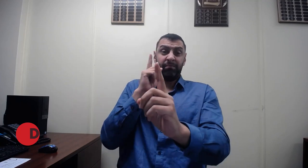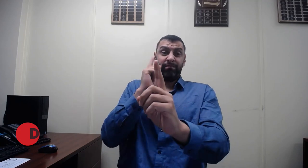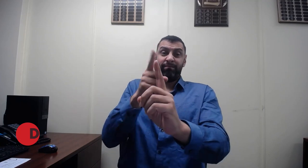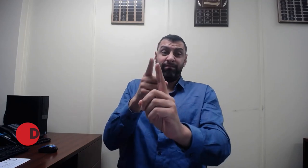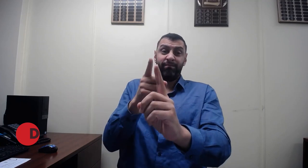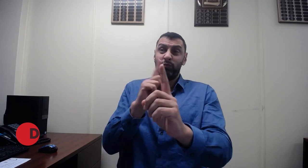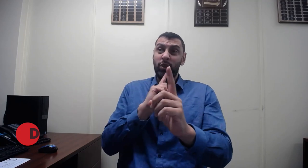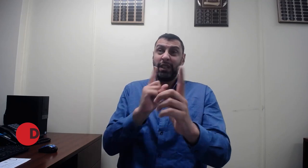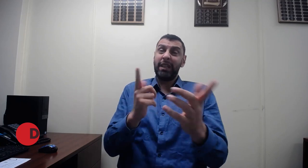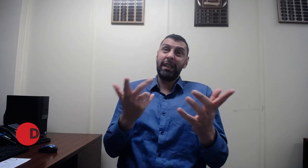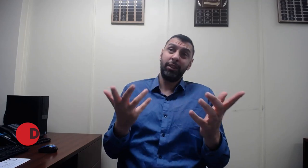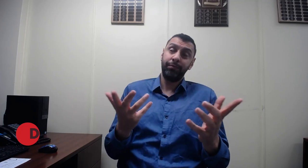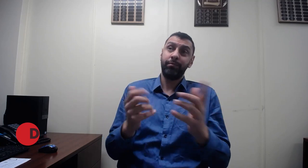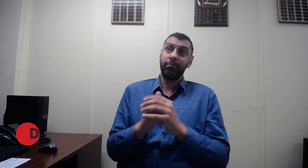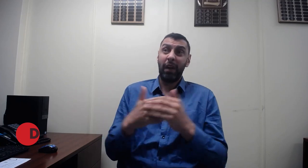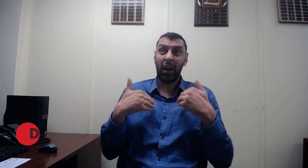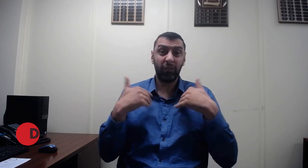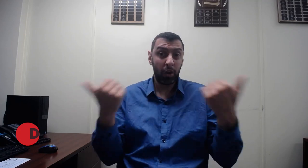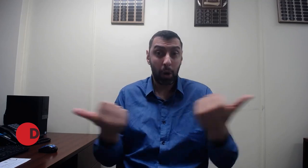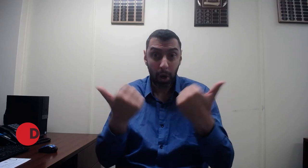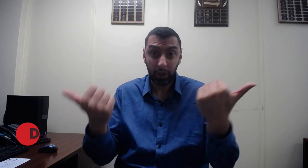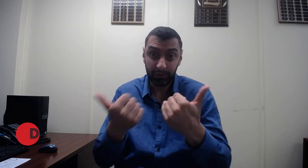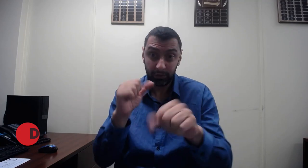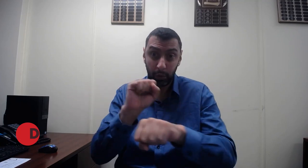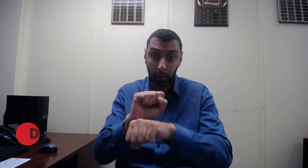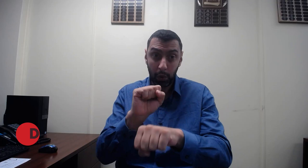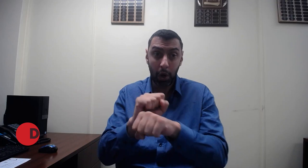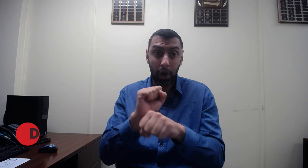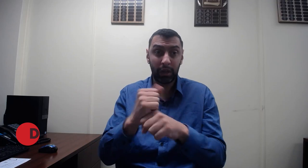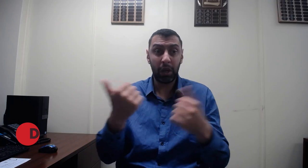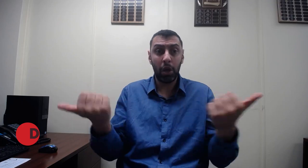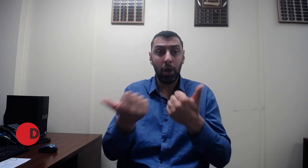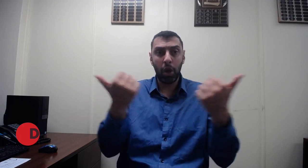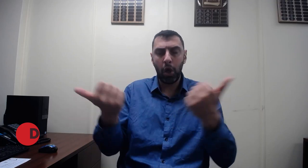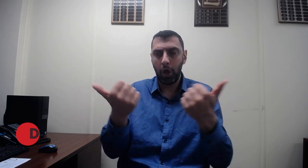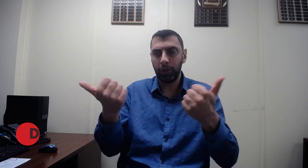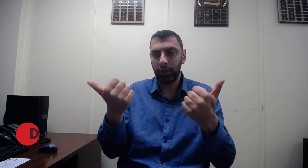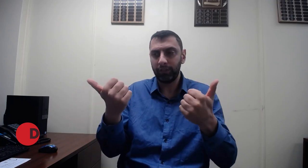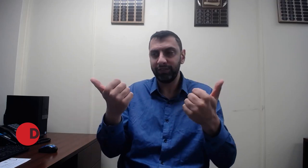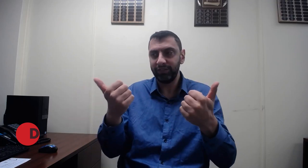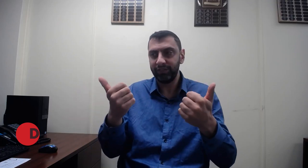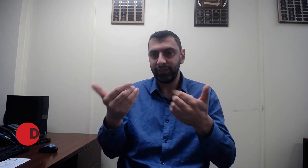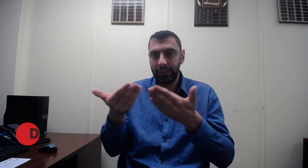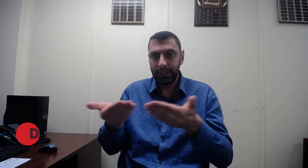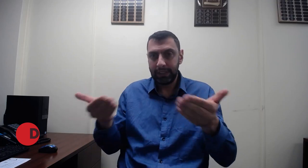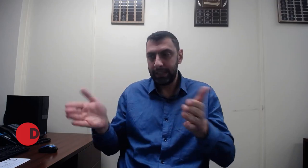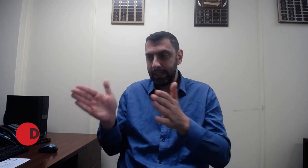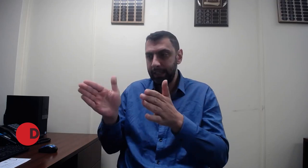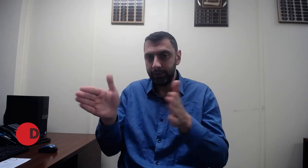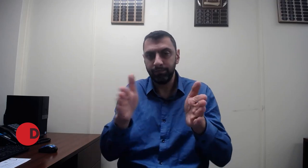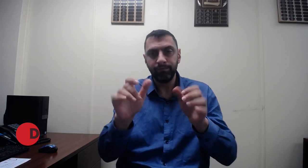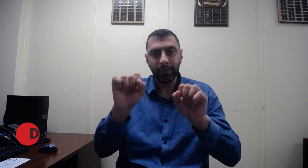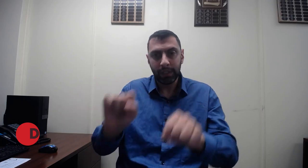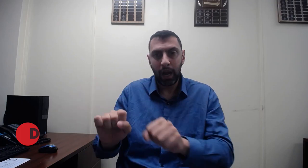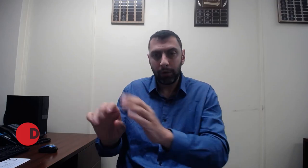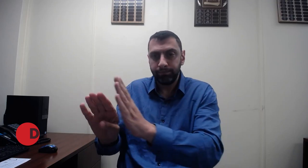the goals. What my vision is... there's lots of work... lots of things that could be